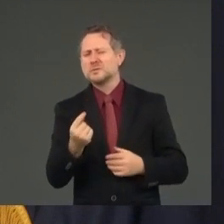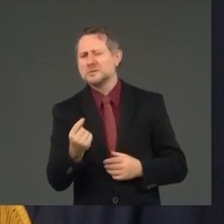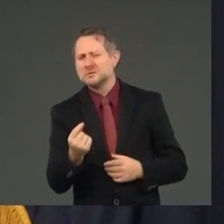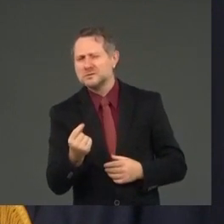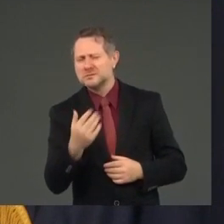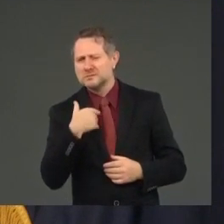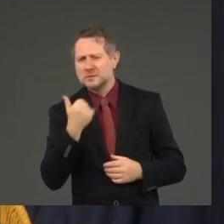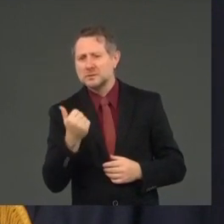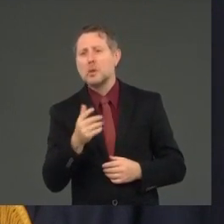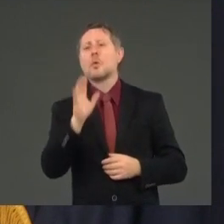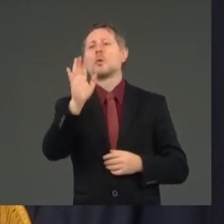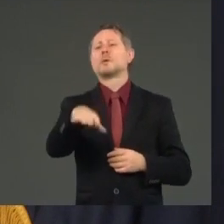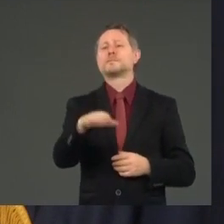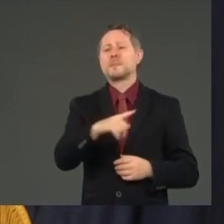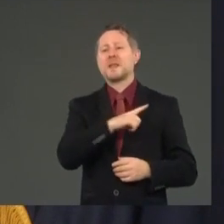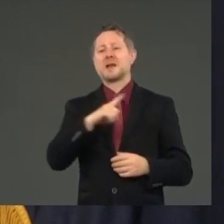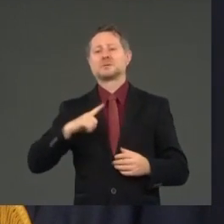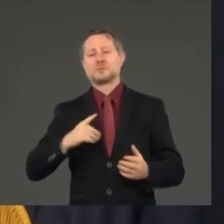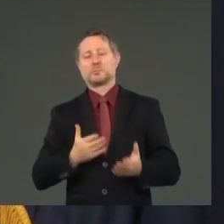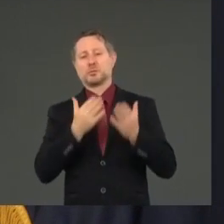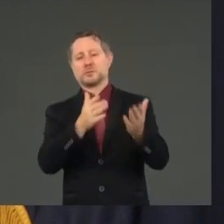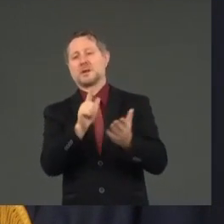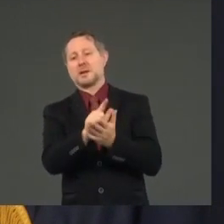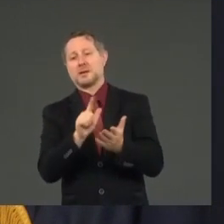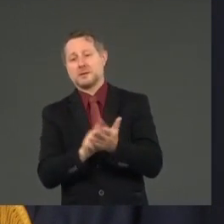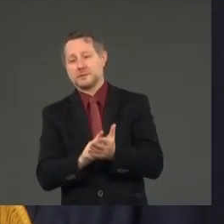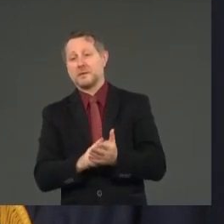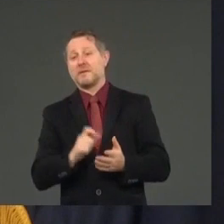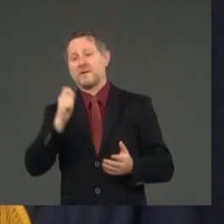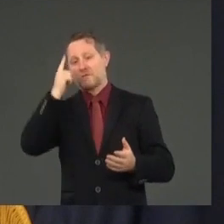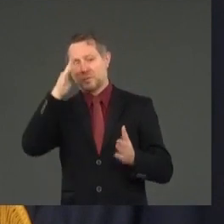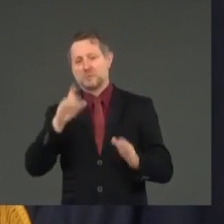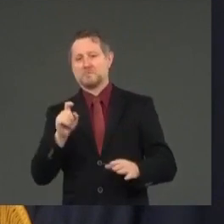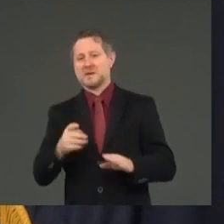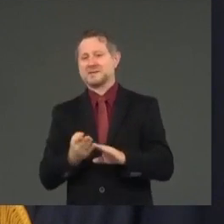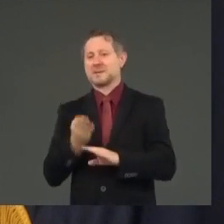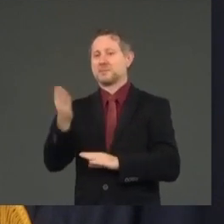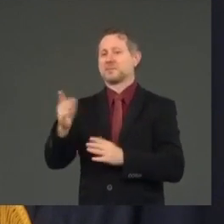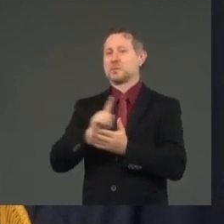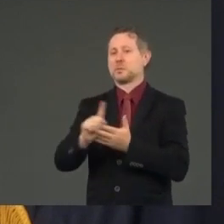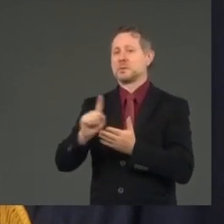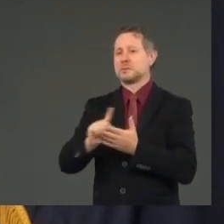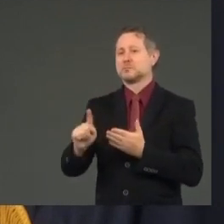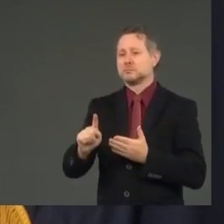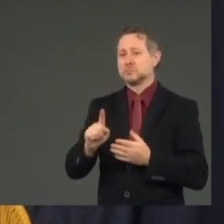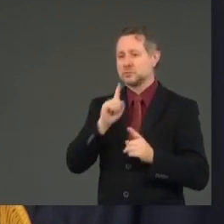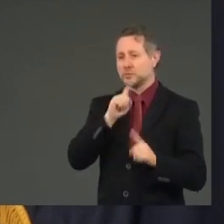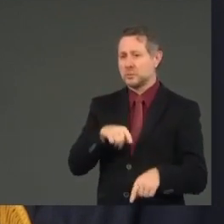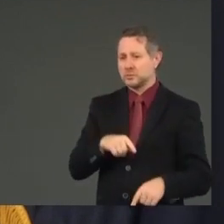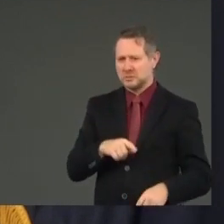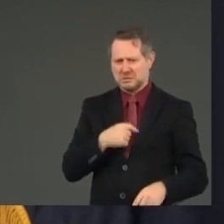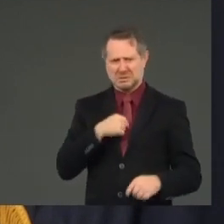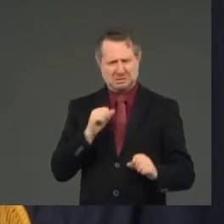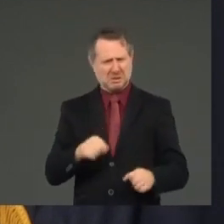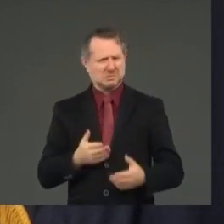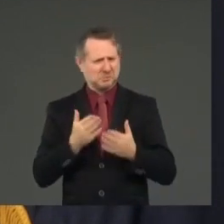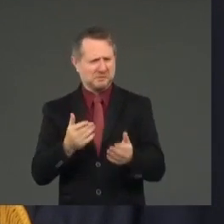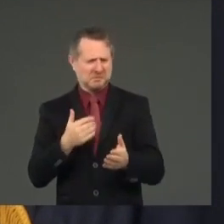NOT AT THIS POINT. AND WHAT WAS THE FIRST PART OF THE QUESTION? Reporter: PROPOSING